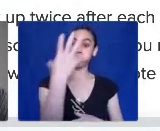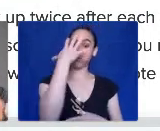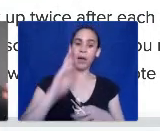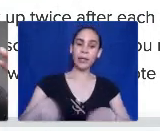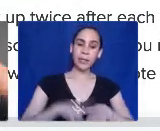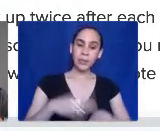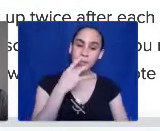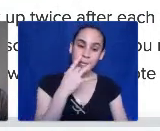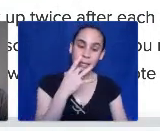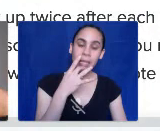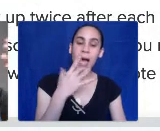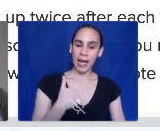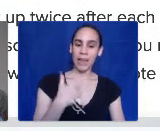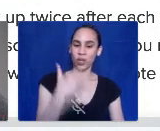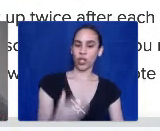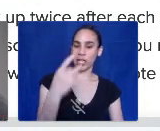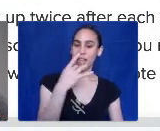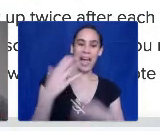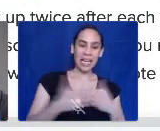that'll give you great lighting so even if you don't have the money to purchase the light